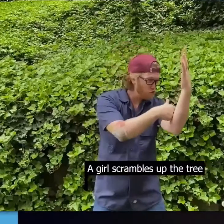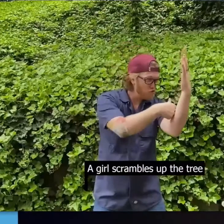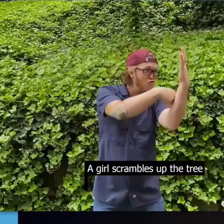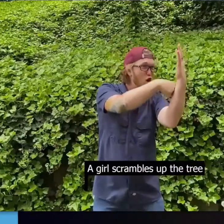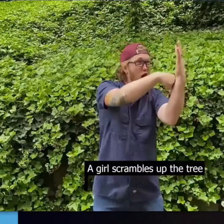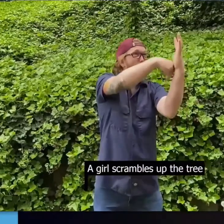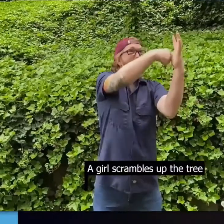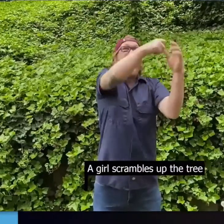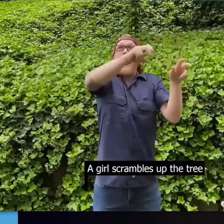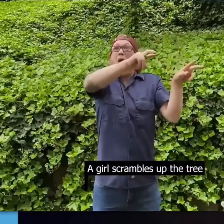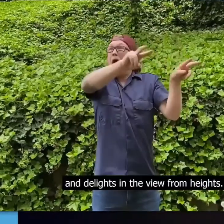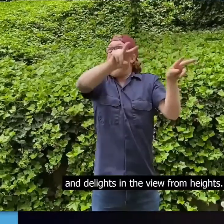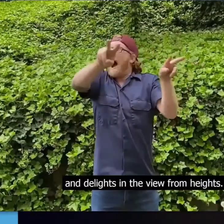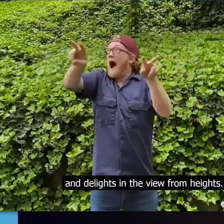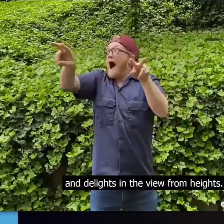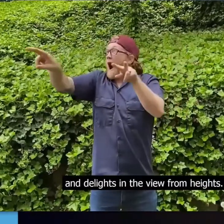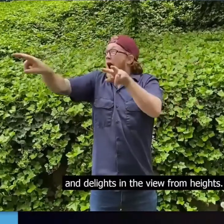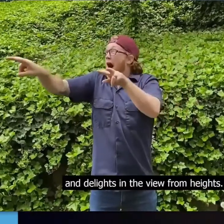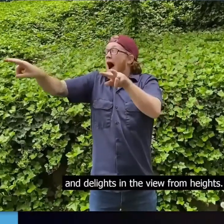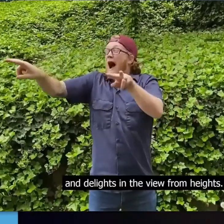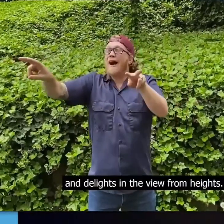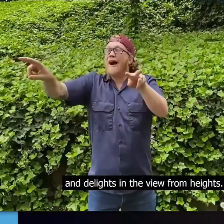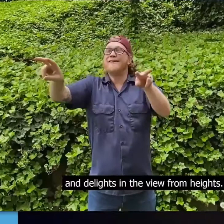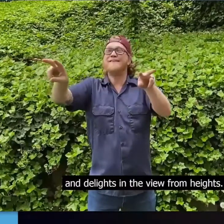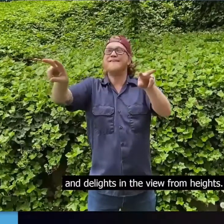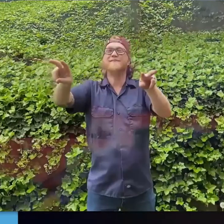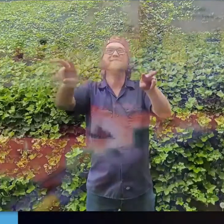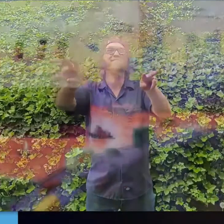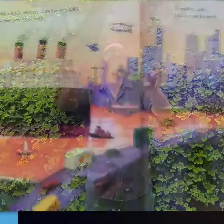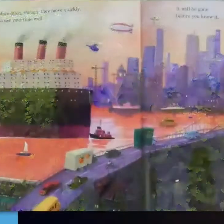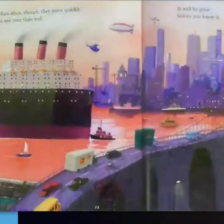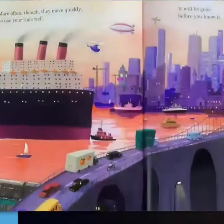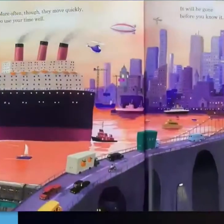A girl scrambles up the tree and delights in the view from the heights.